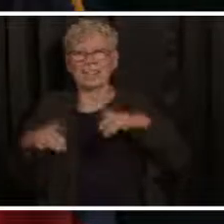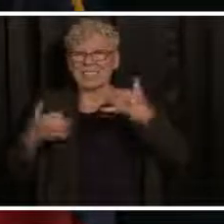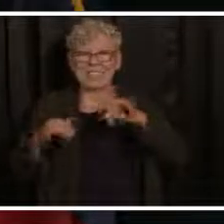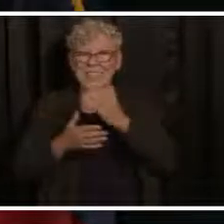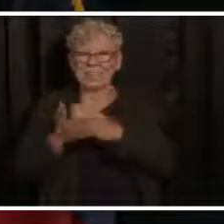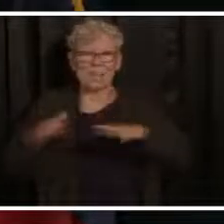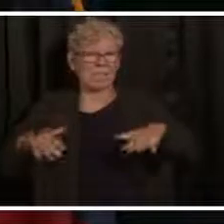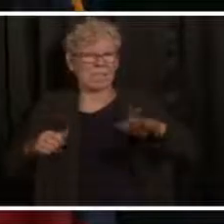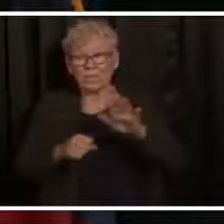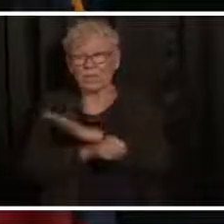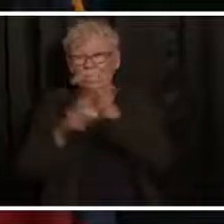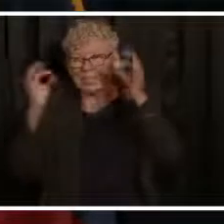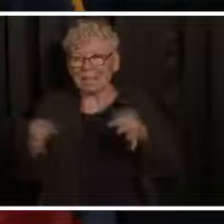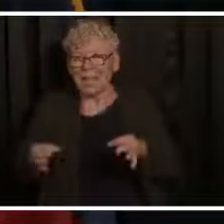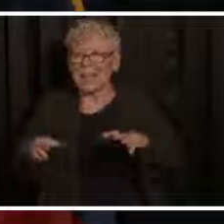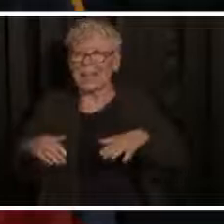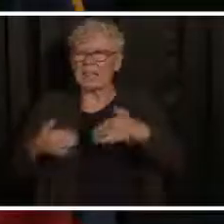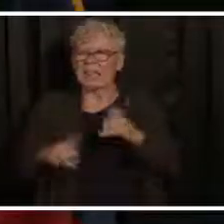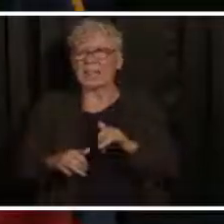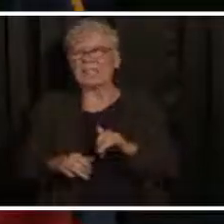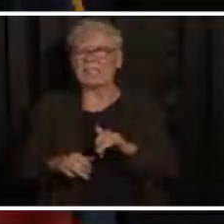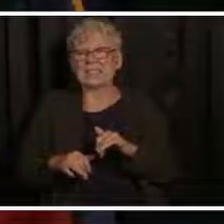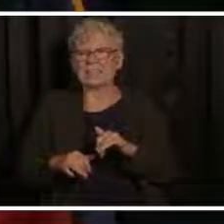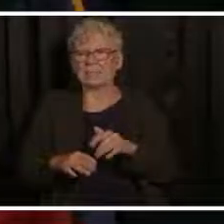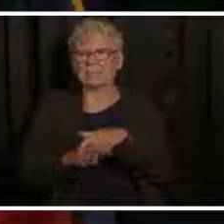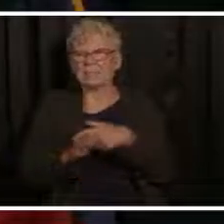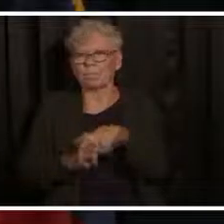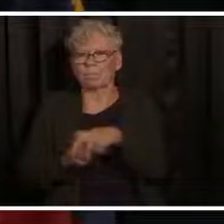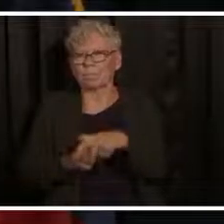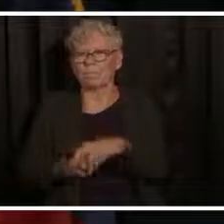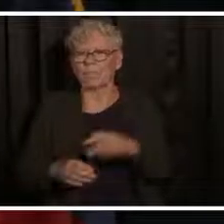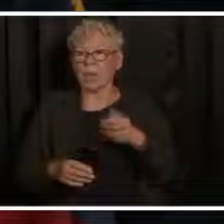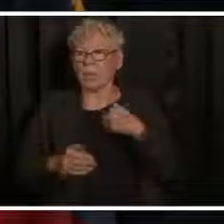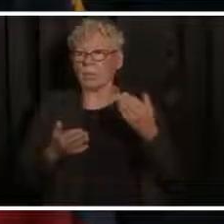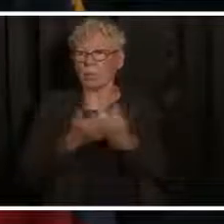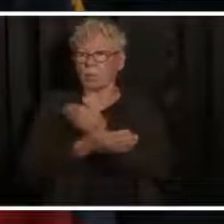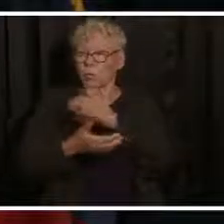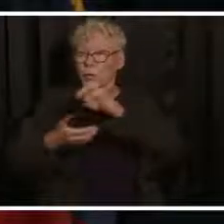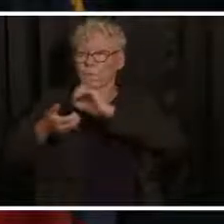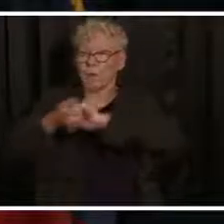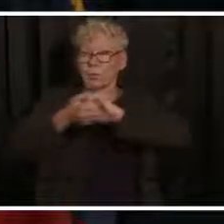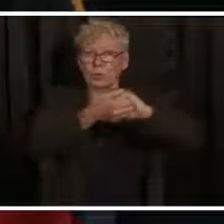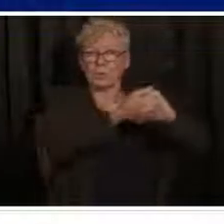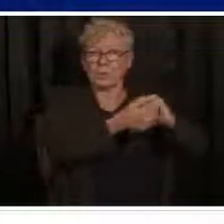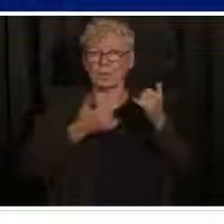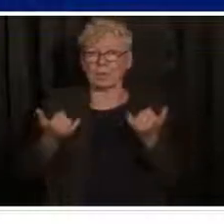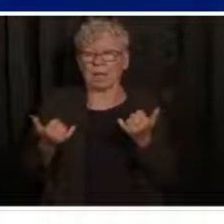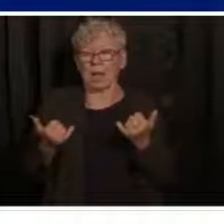working hard to do that outreach and along those lines, we're announcing a new partnership today starting